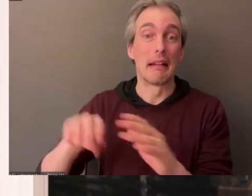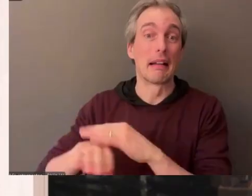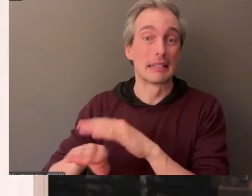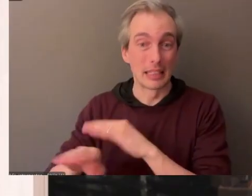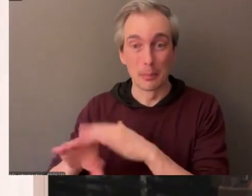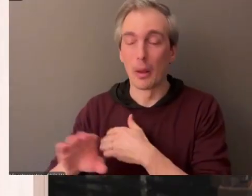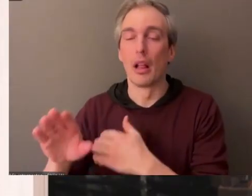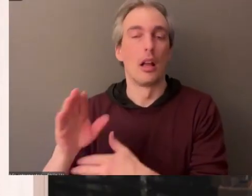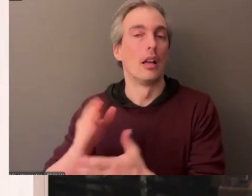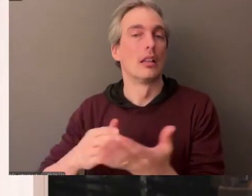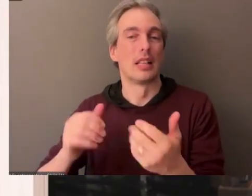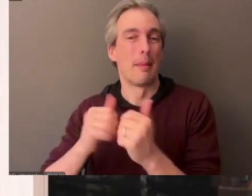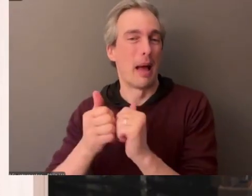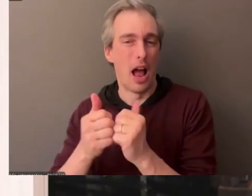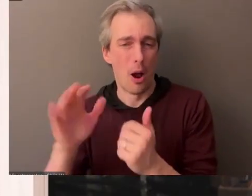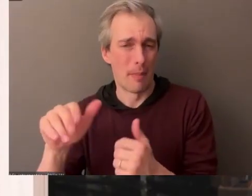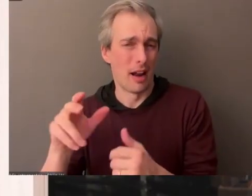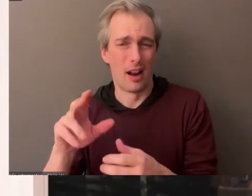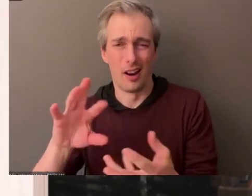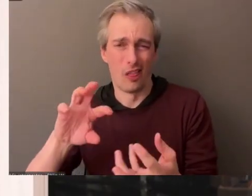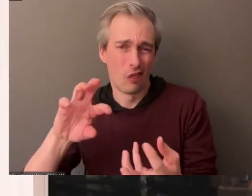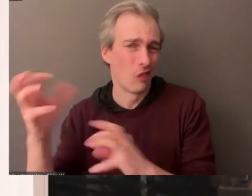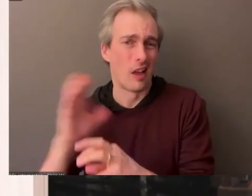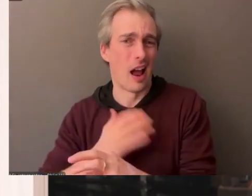You know? And it was web components. How can you even do that with a web component?